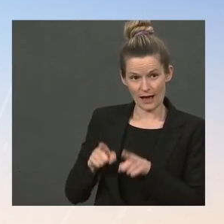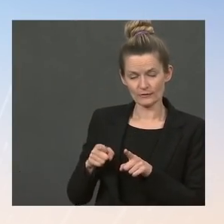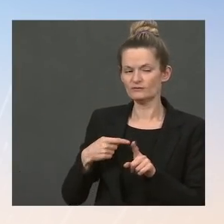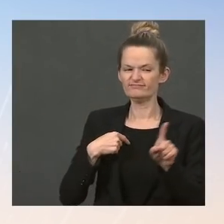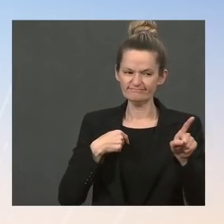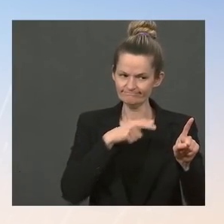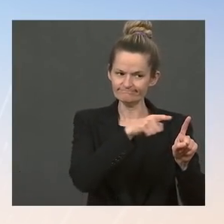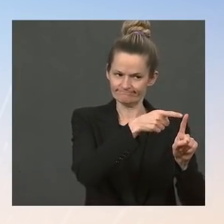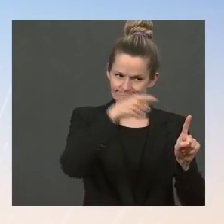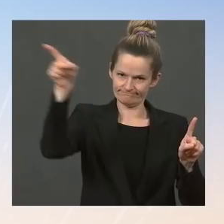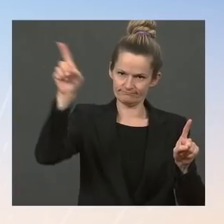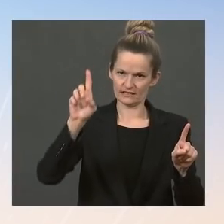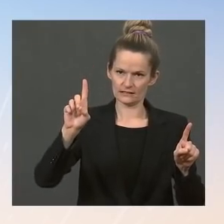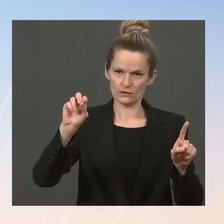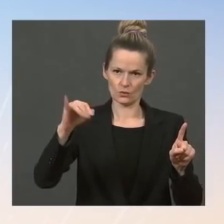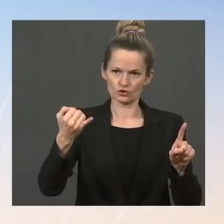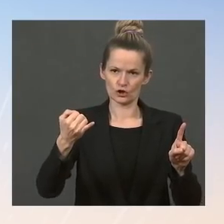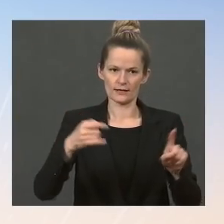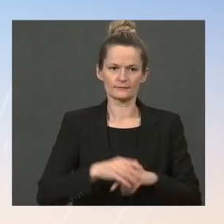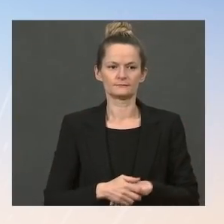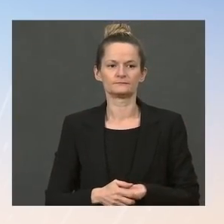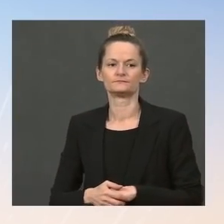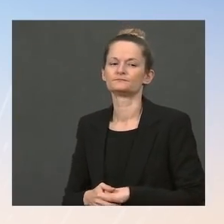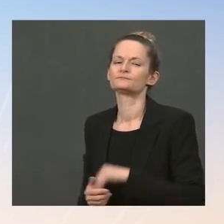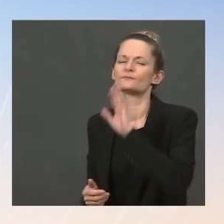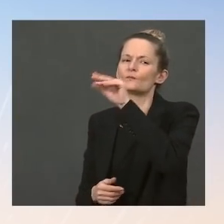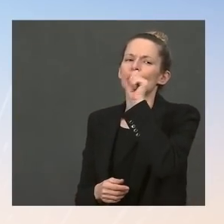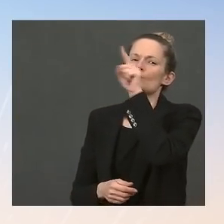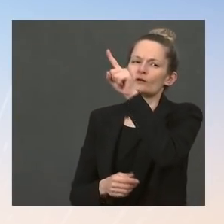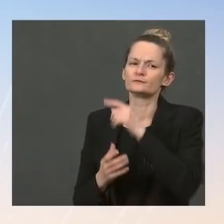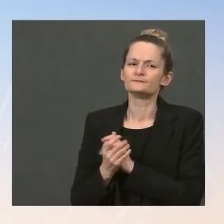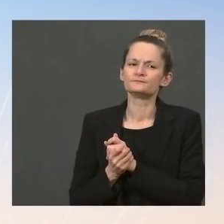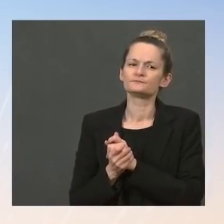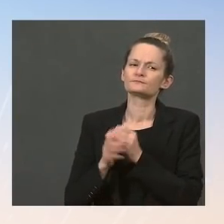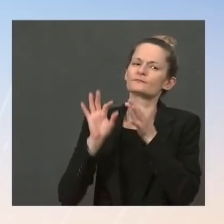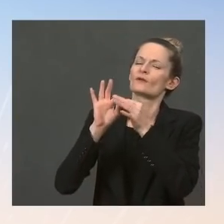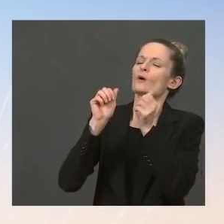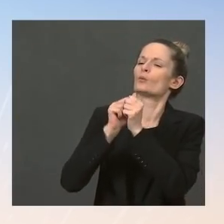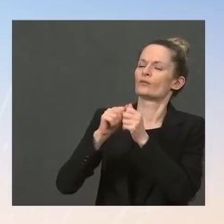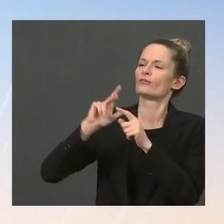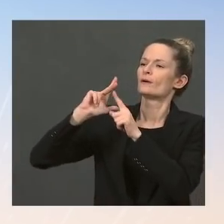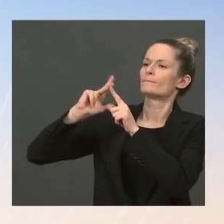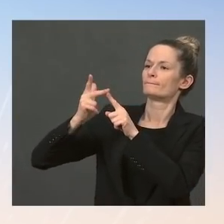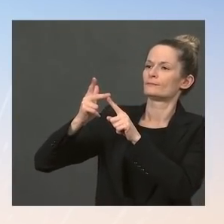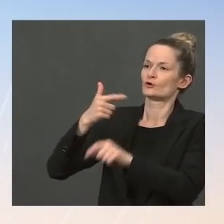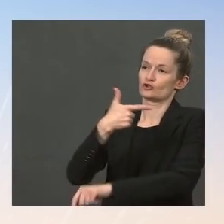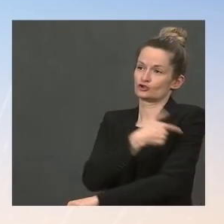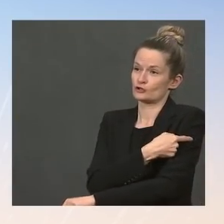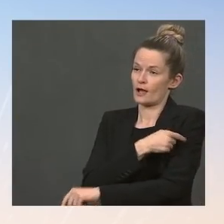The Press: And then one other on booster shots. Obviously, next week is the timeline that the administration laid out.